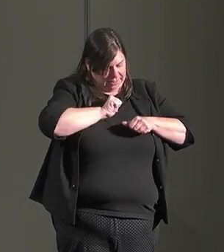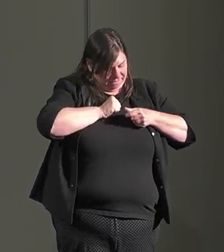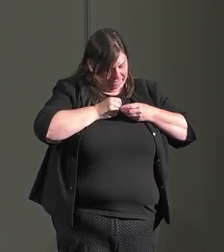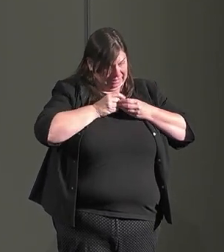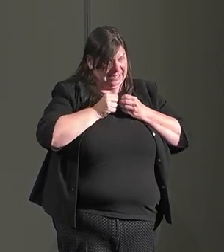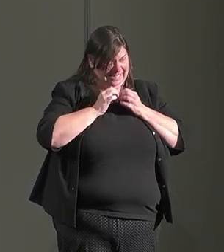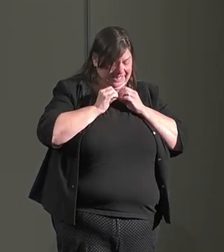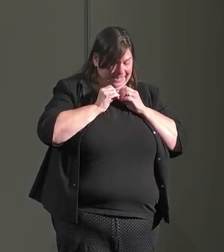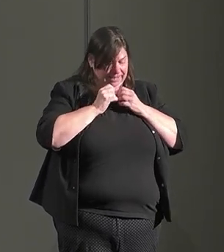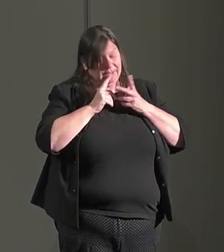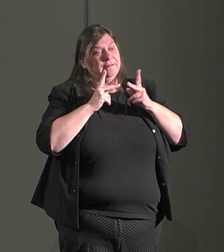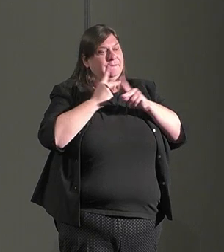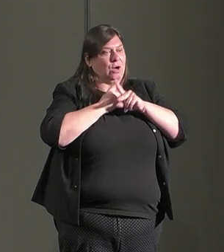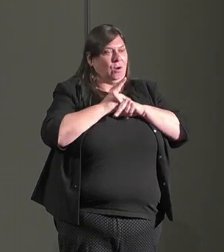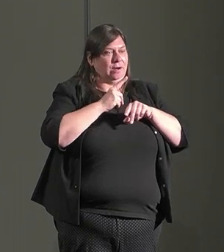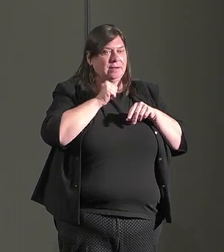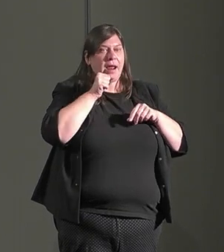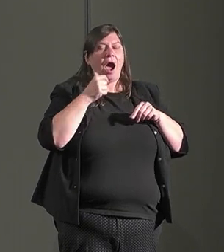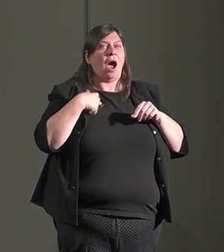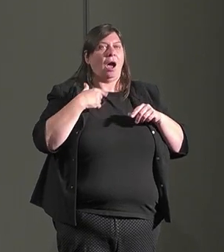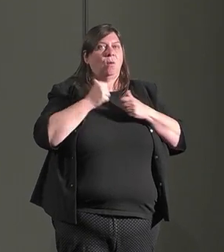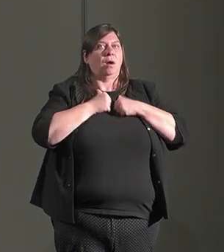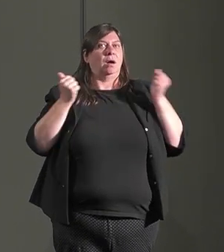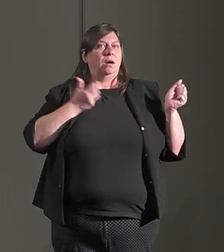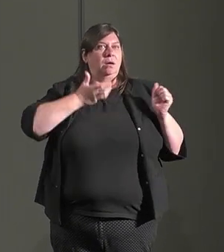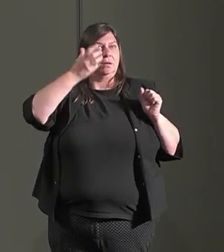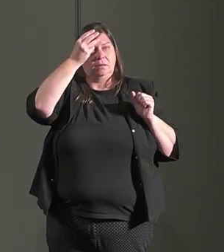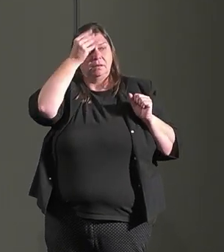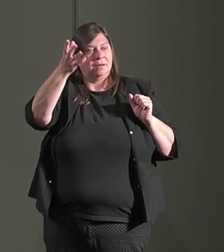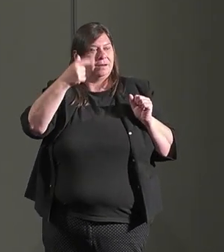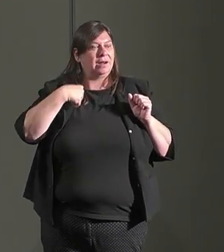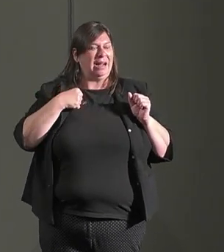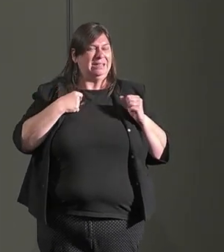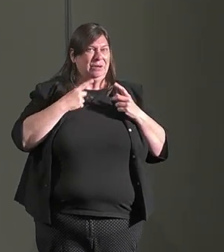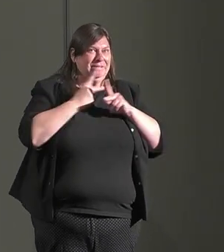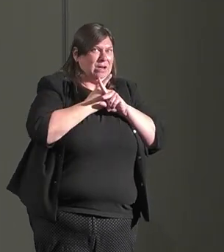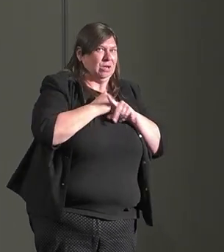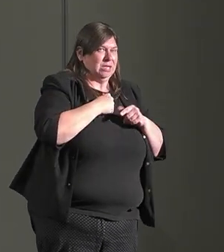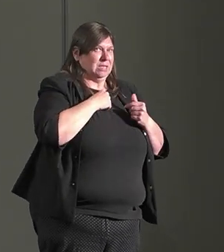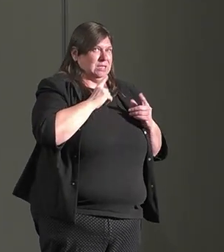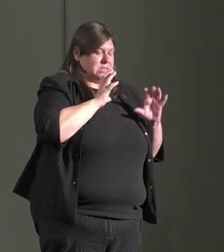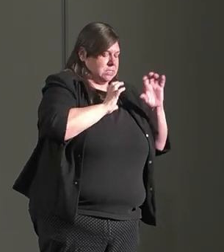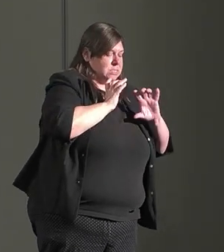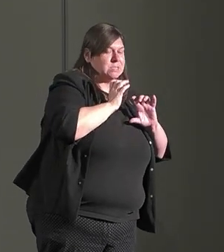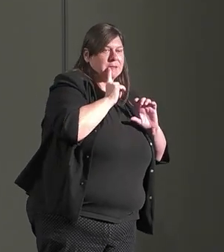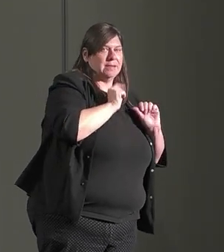They are not self-identify and find out what is available and that is the key thing to be